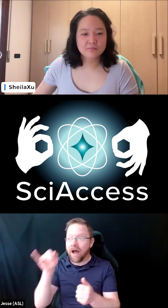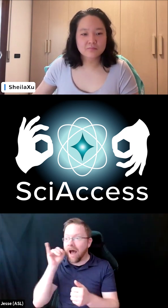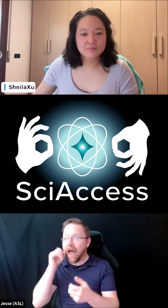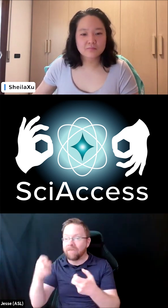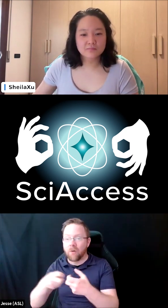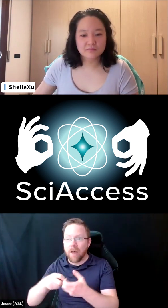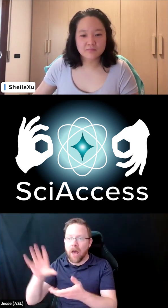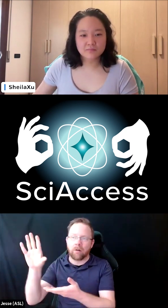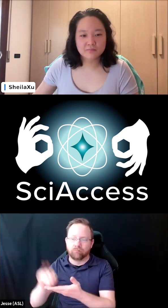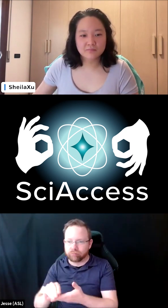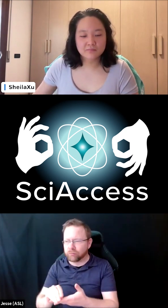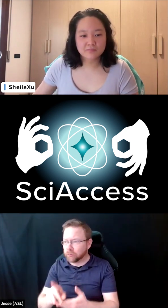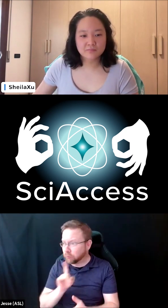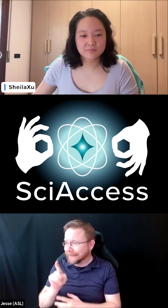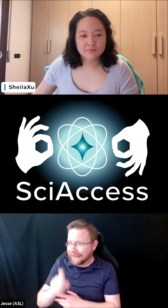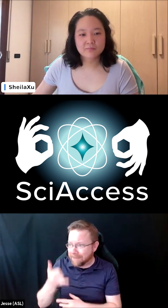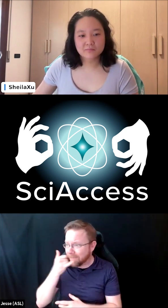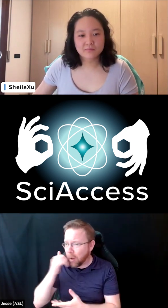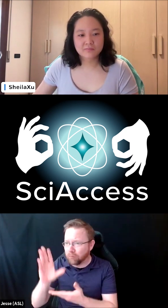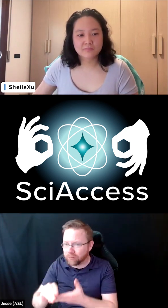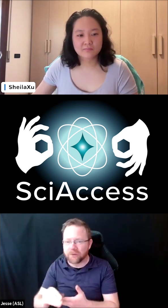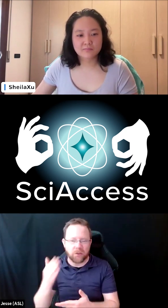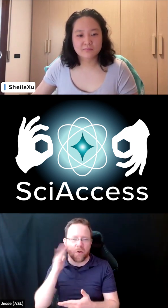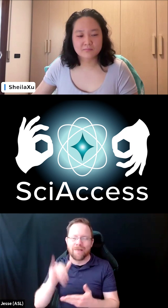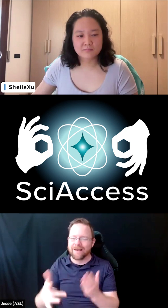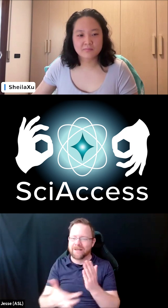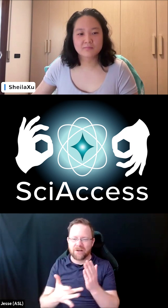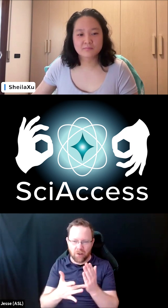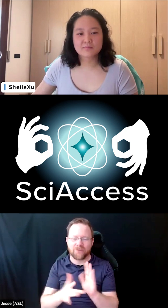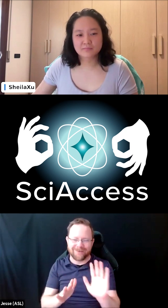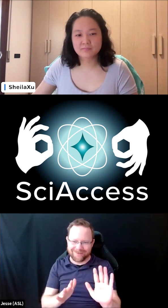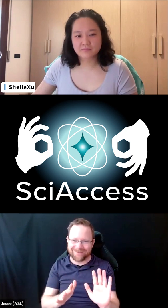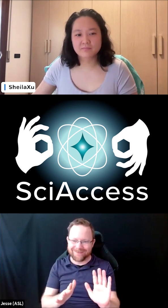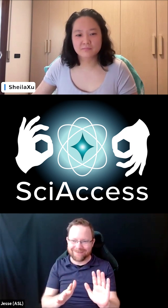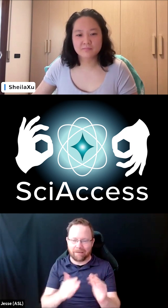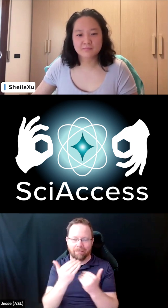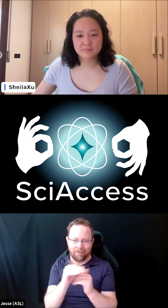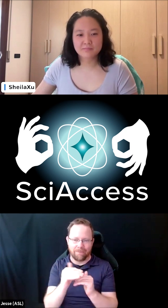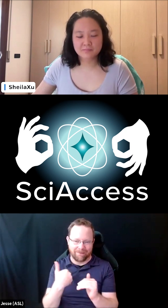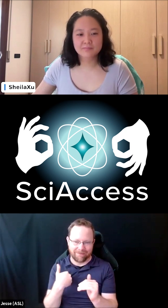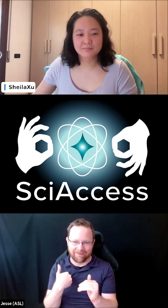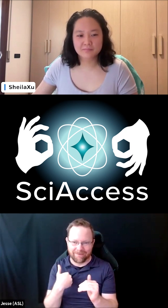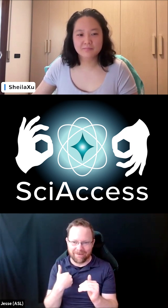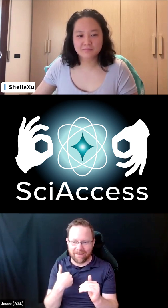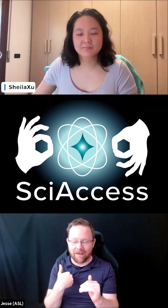iPhone knows that technology has its limitations. But what doesn't have limitations is the marvelous human brain.